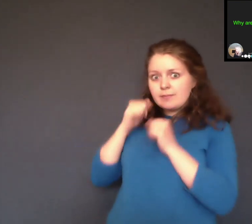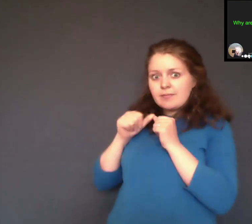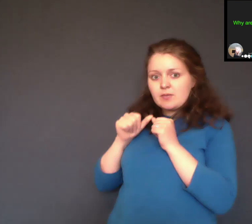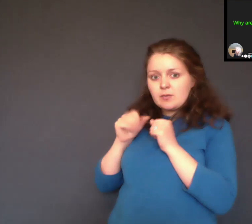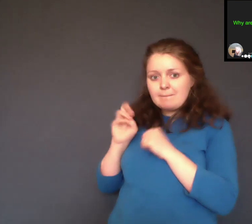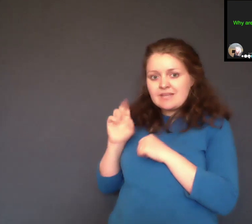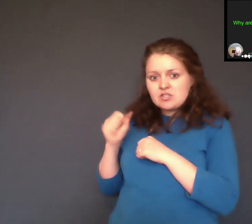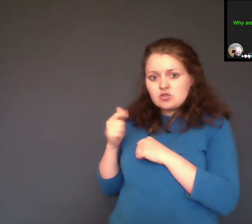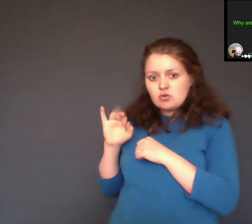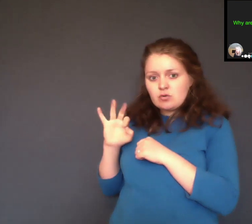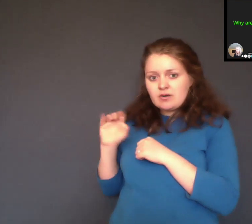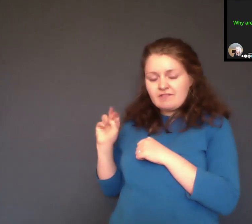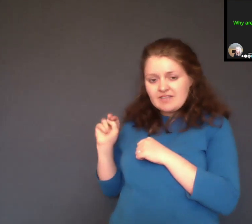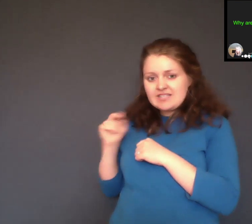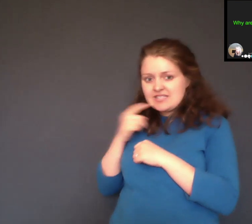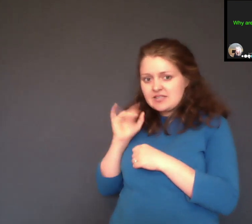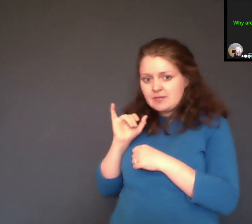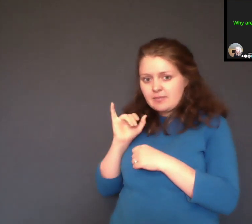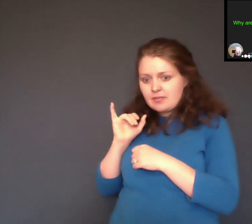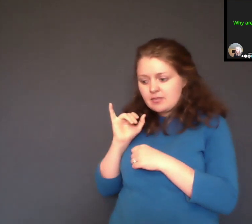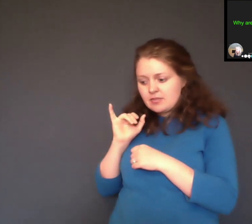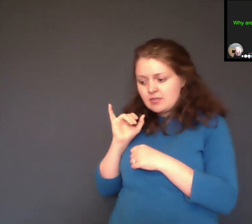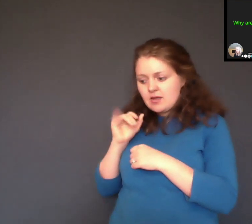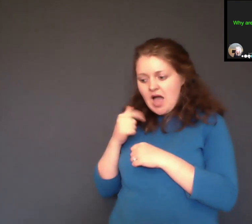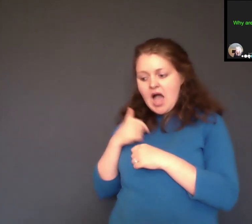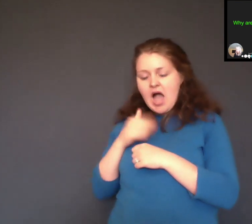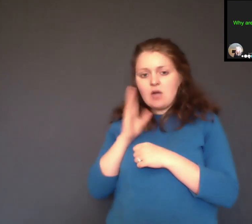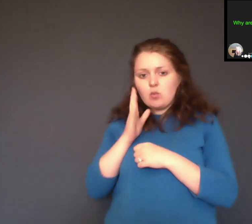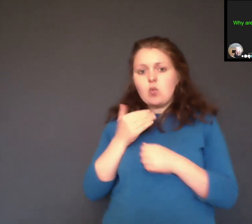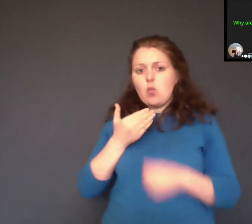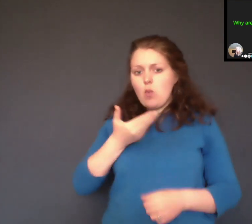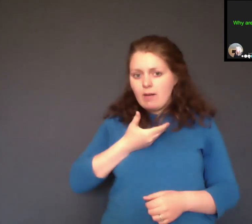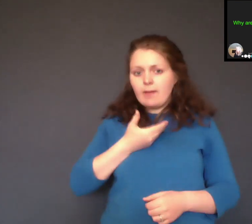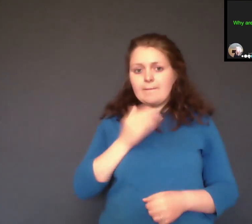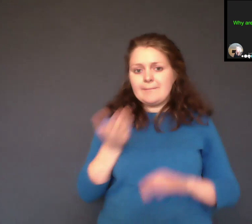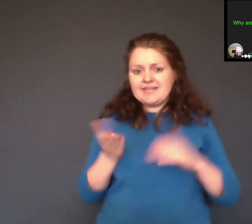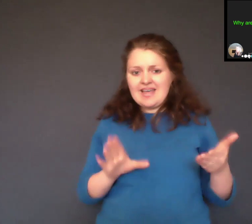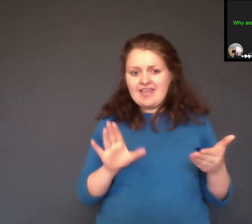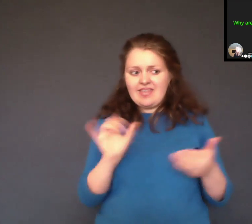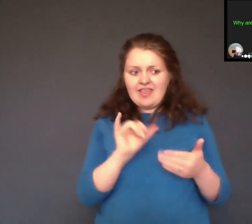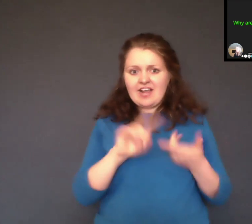i would welcome death now she'd said like a friend i driven from my door maybe it wasn't